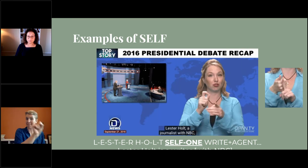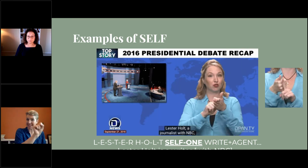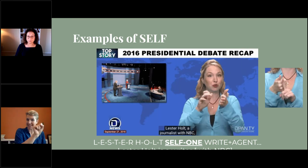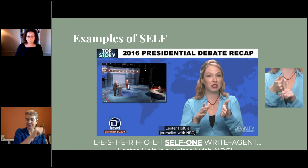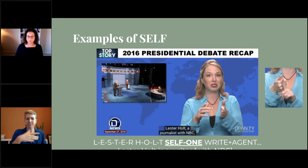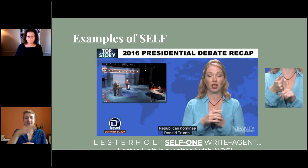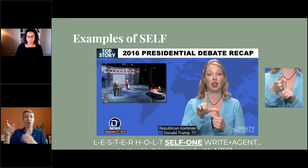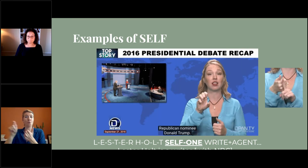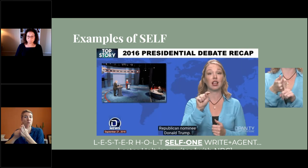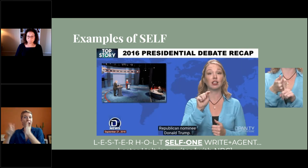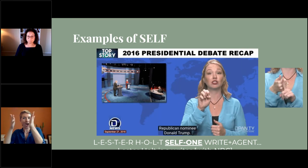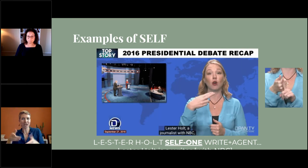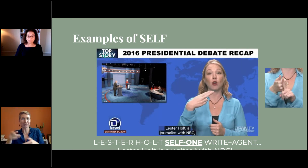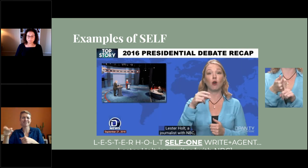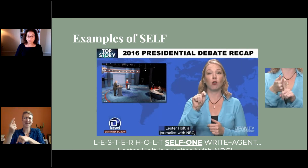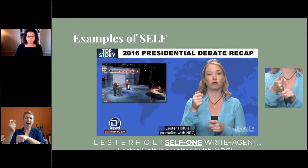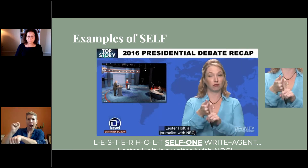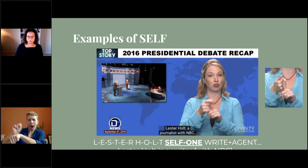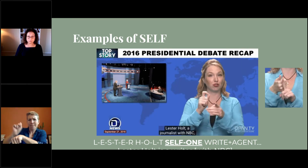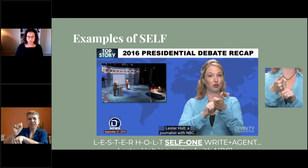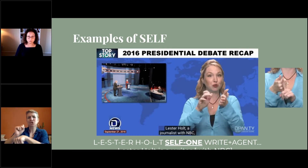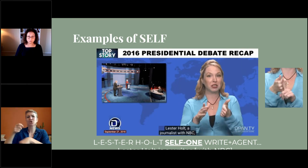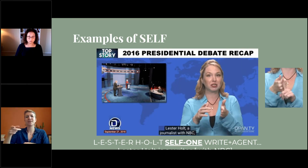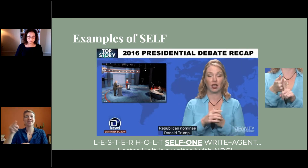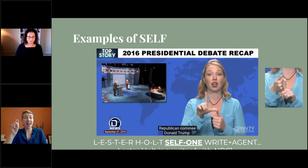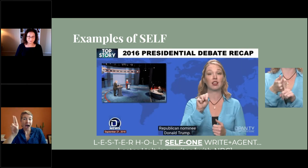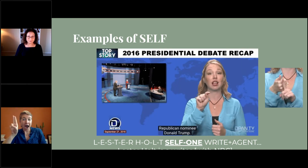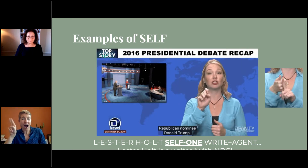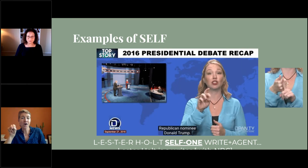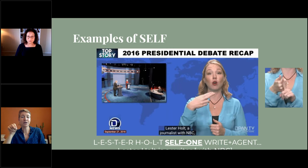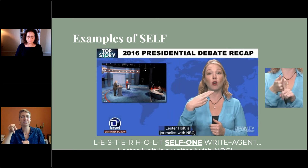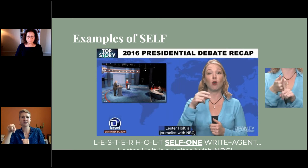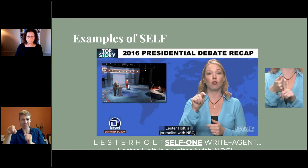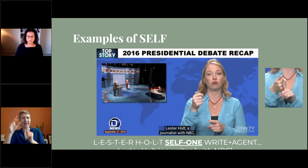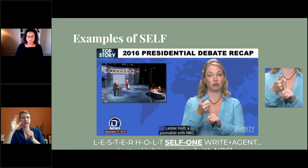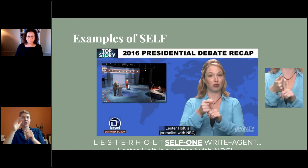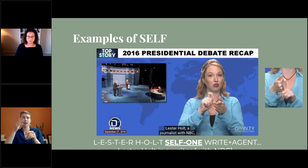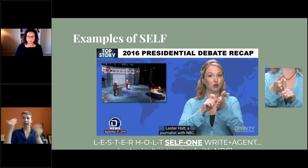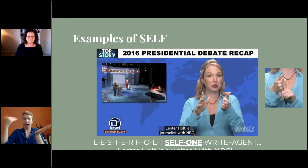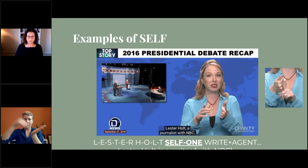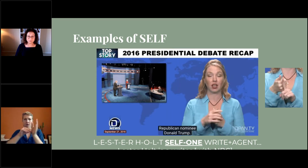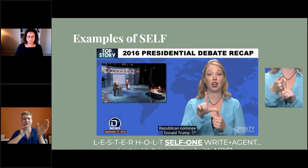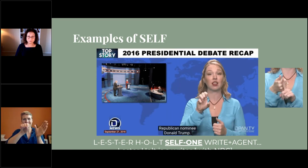Also, the subject of the sentence, `a journalist’, is his occupation, which is a noun.